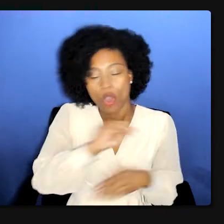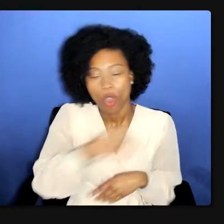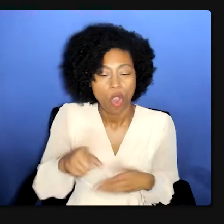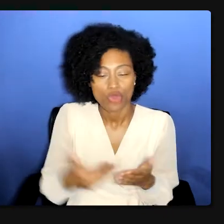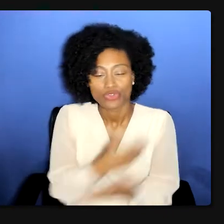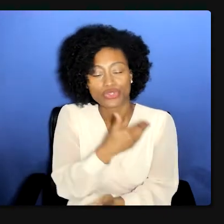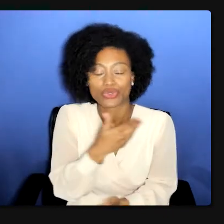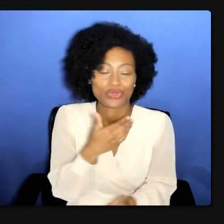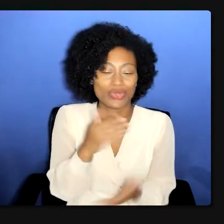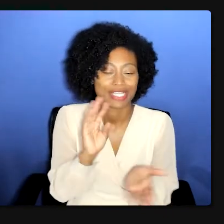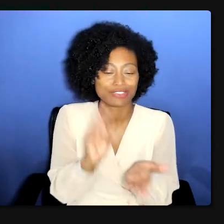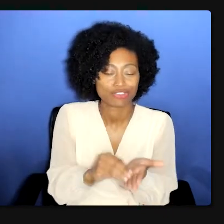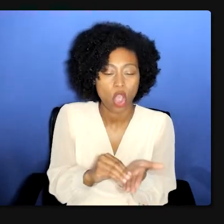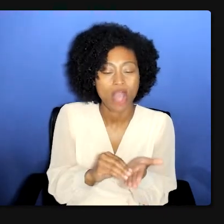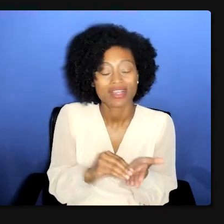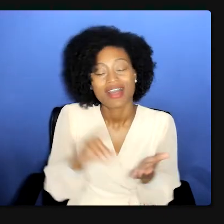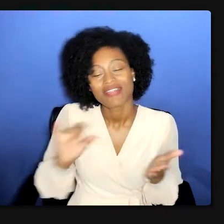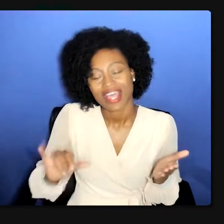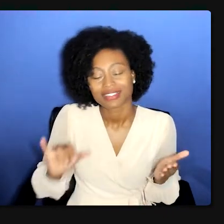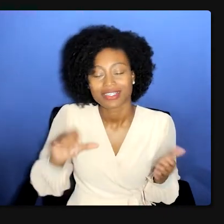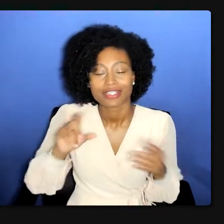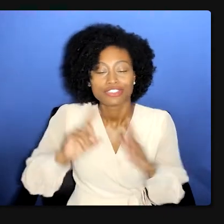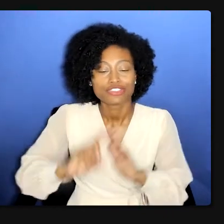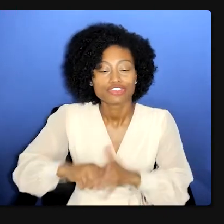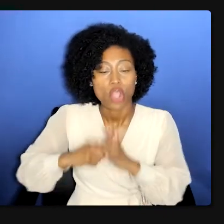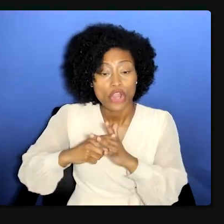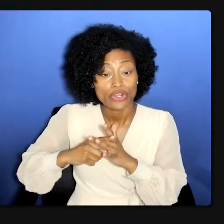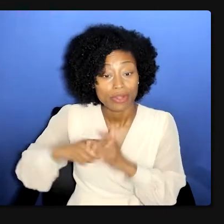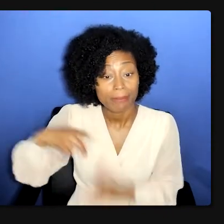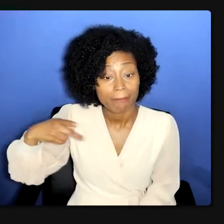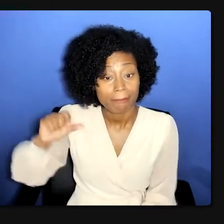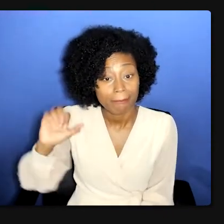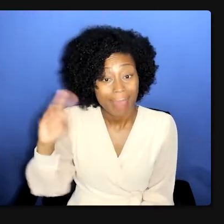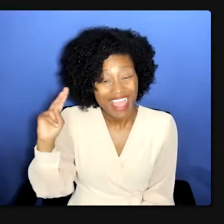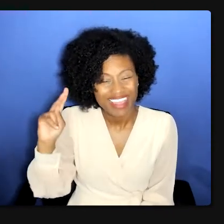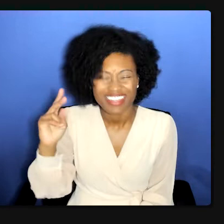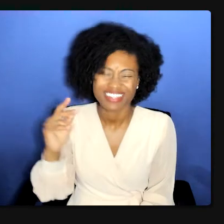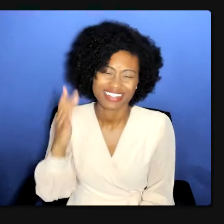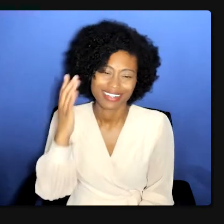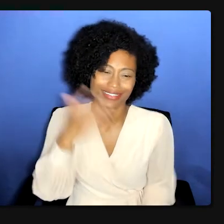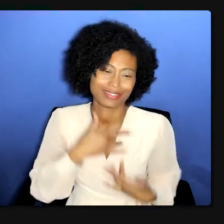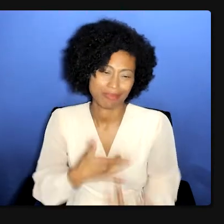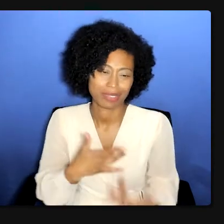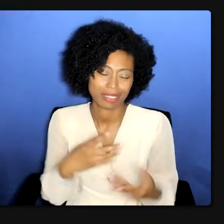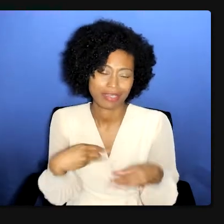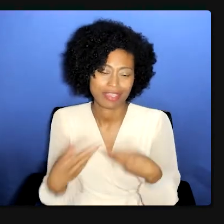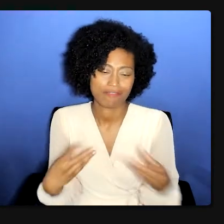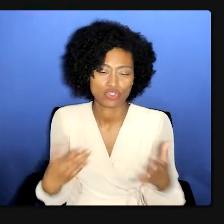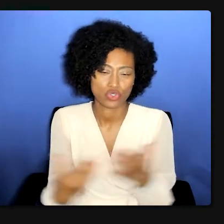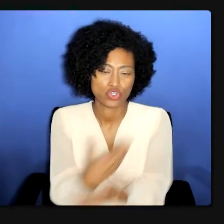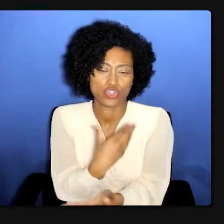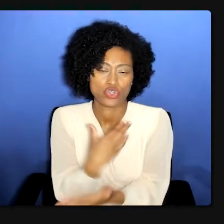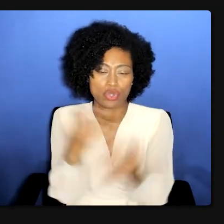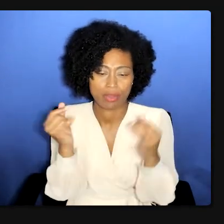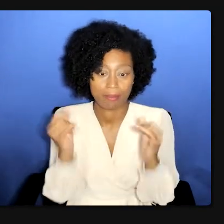which is a very common offer you'd show and give to players in mobile games. And that offer, that Starter Pack was,